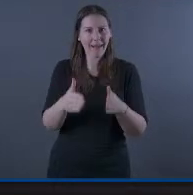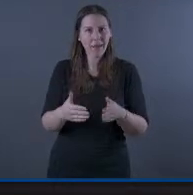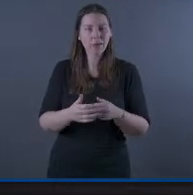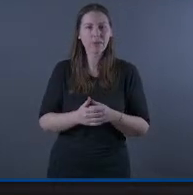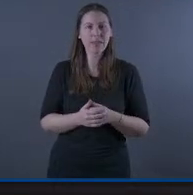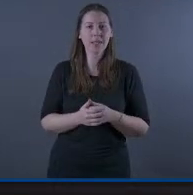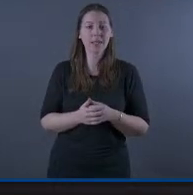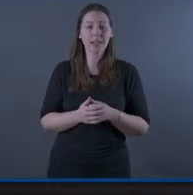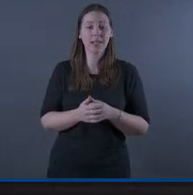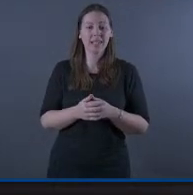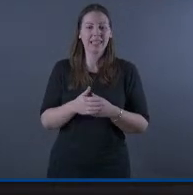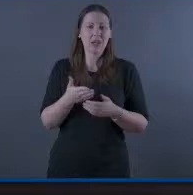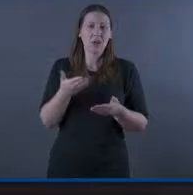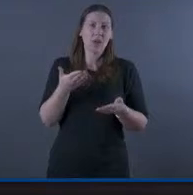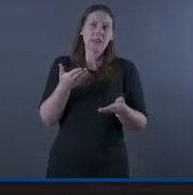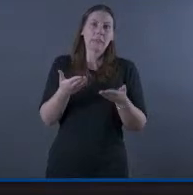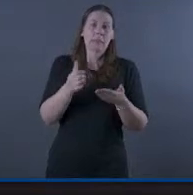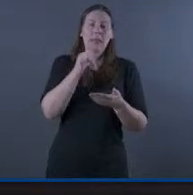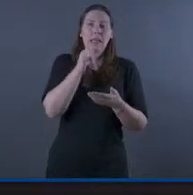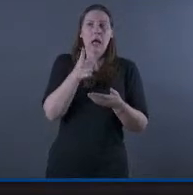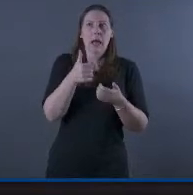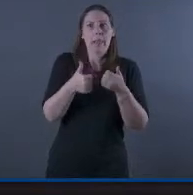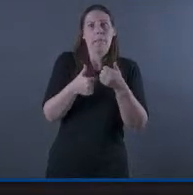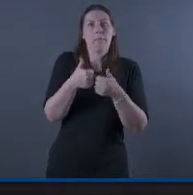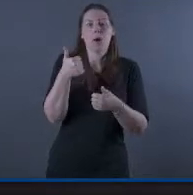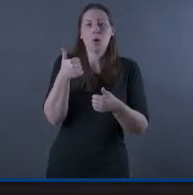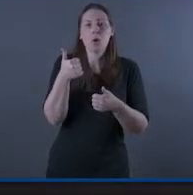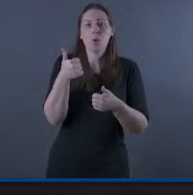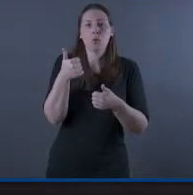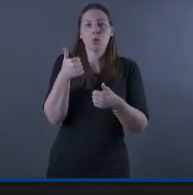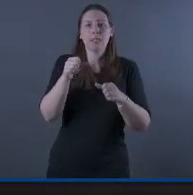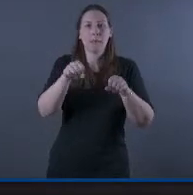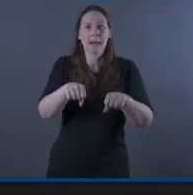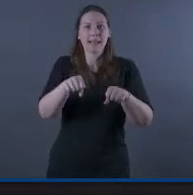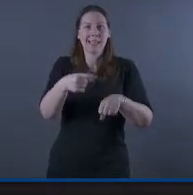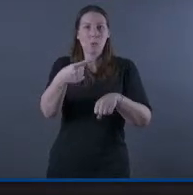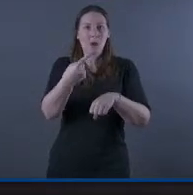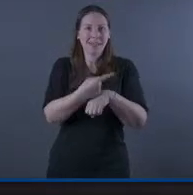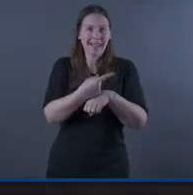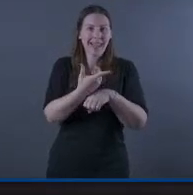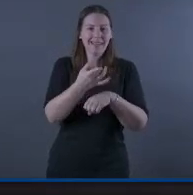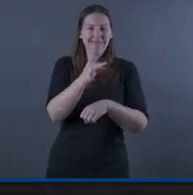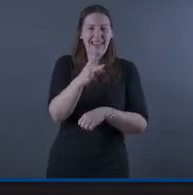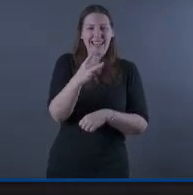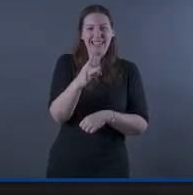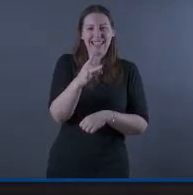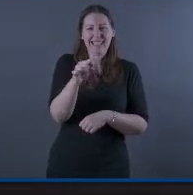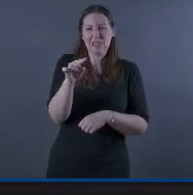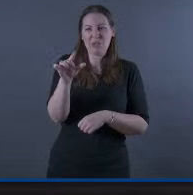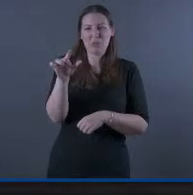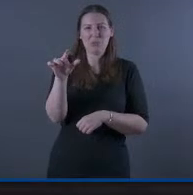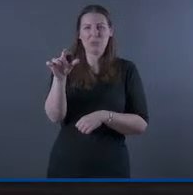we may be only able to reach 18 to 30 people in a full day, but we know that without that tool,